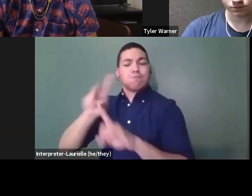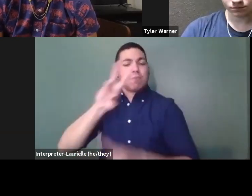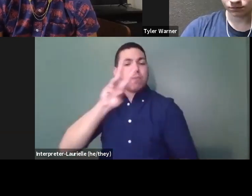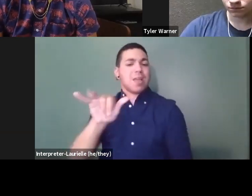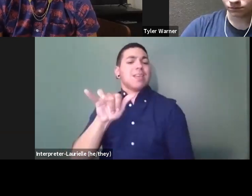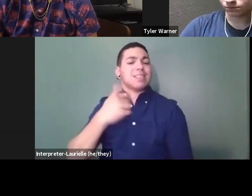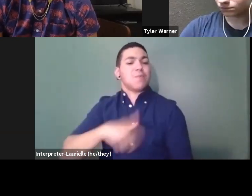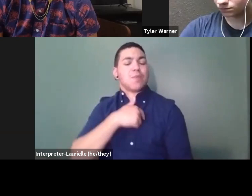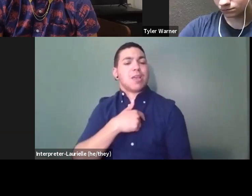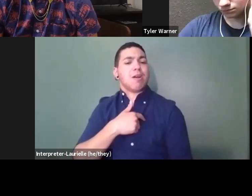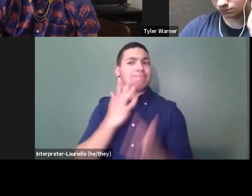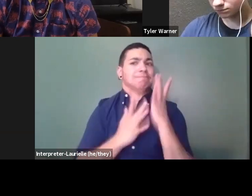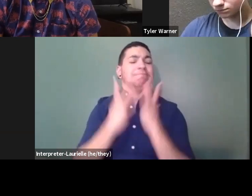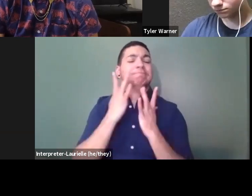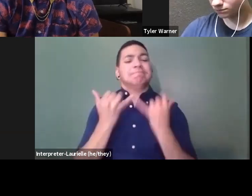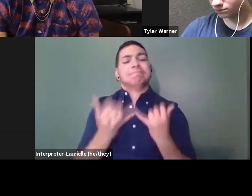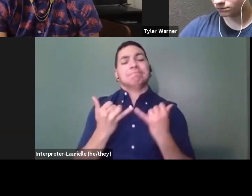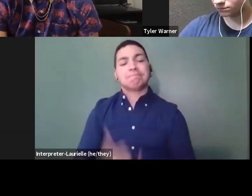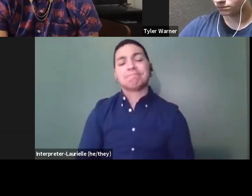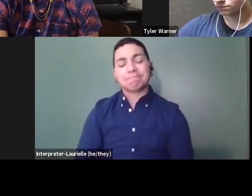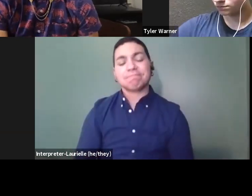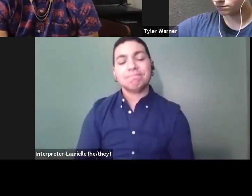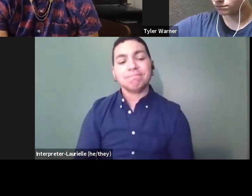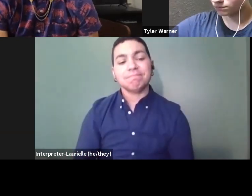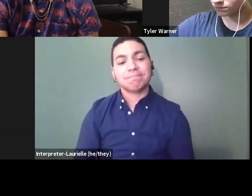was sitting there looking at them and realizing that these